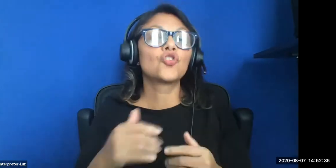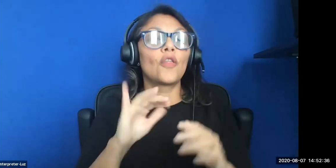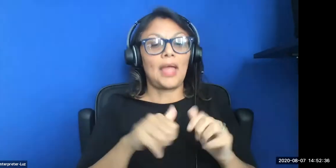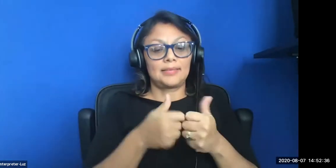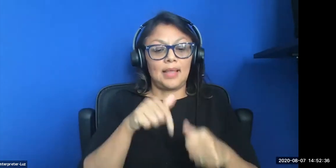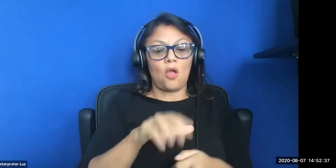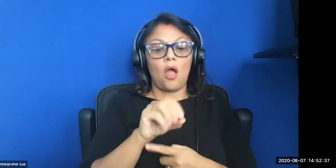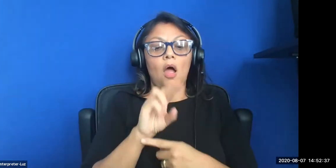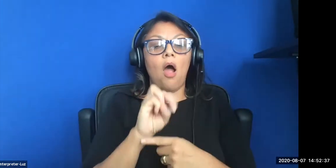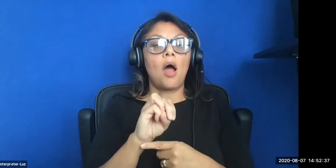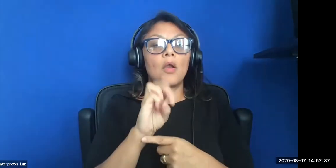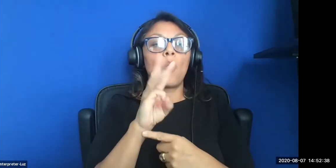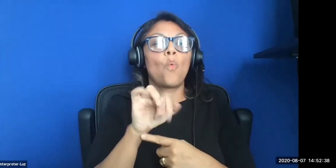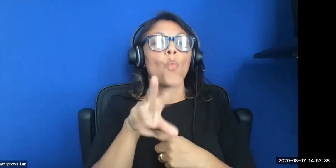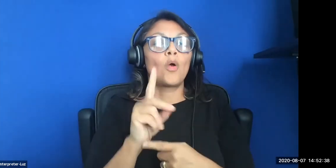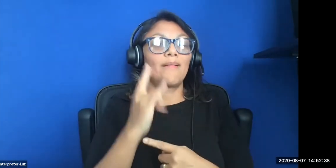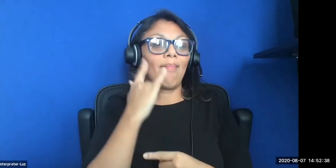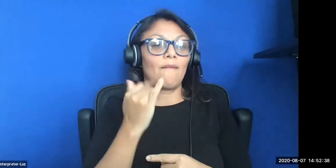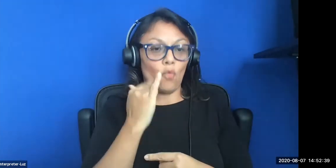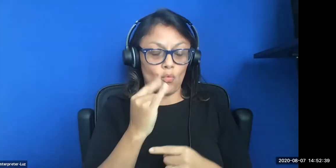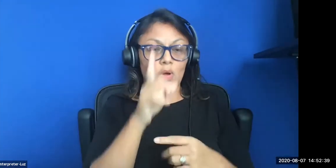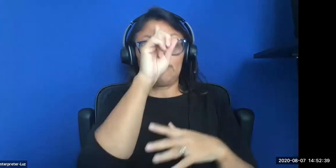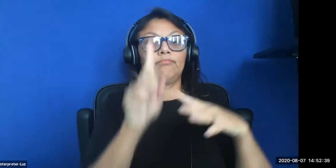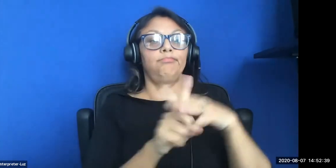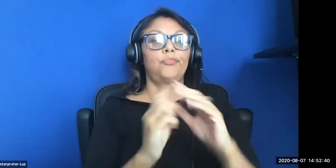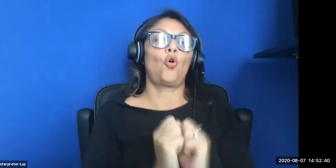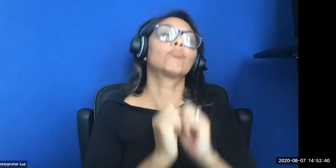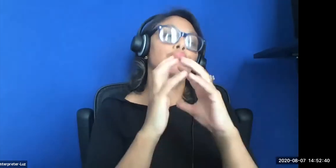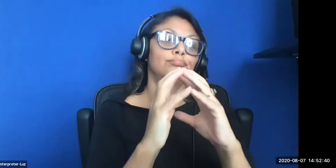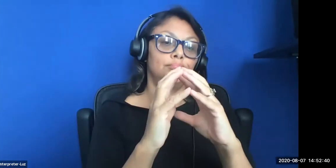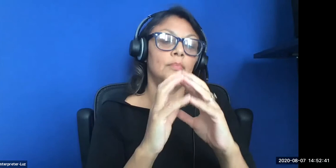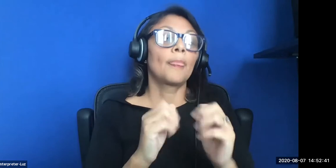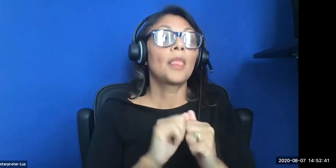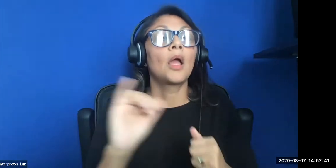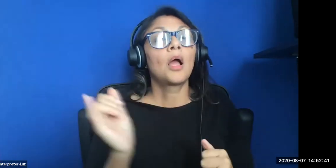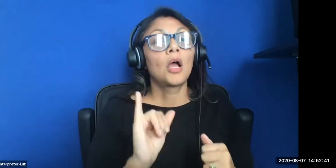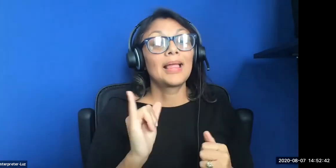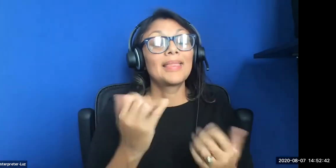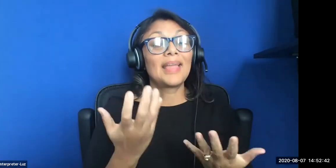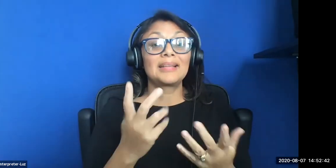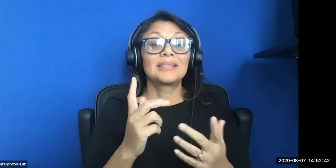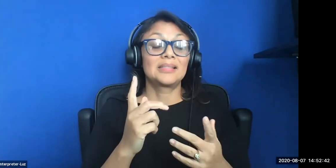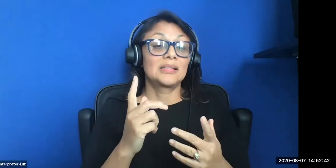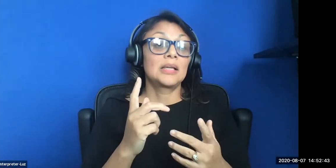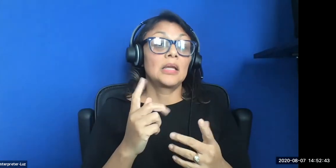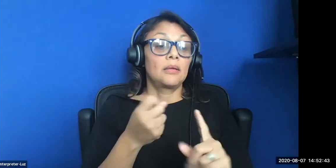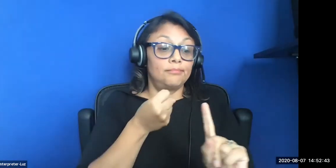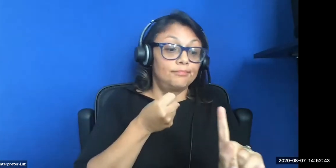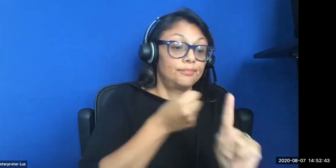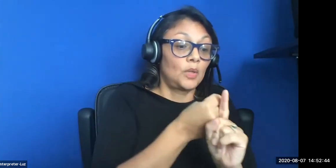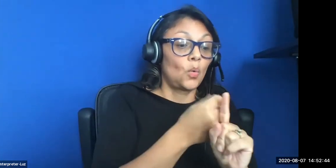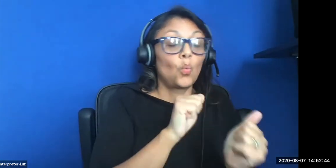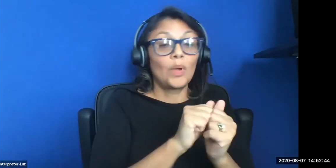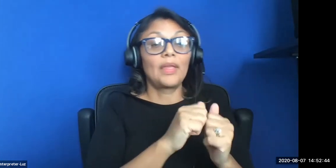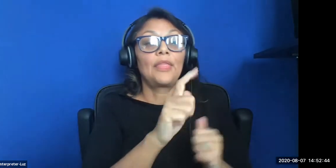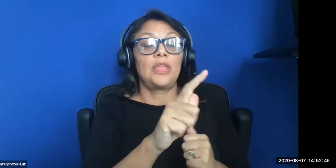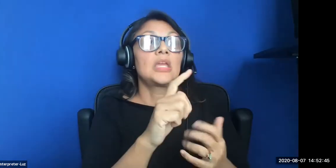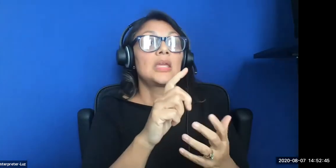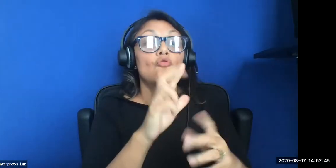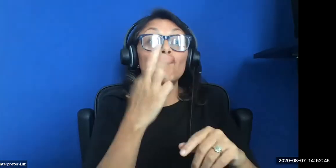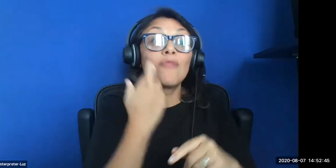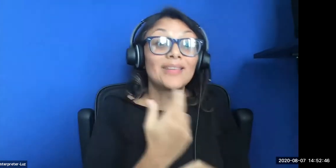Channelle Charest: Onward California came to be, it also was in response to the huge hit the restaurant and hospitality industry took so we know a lot of folks that